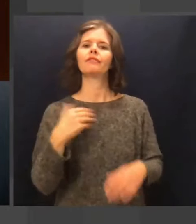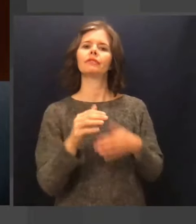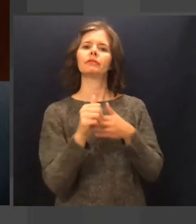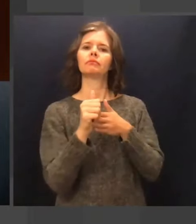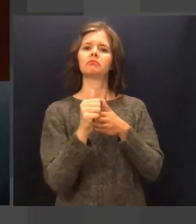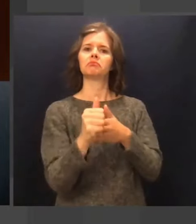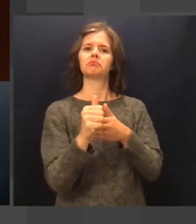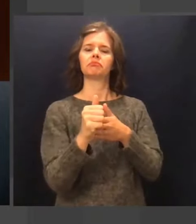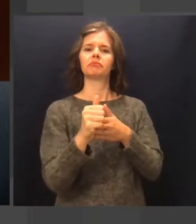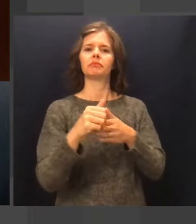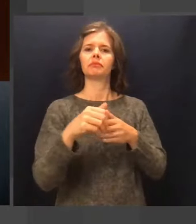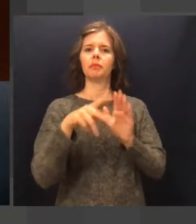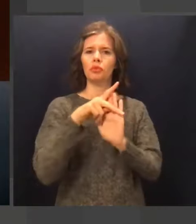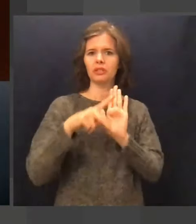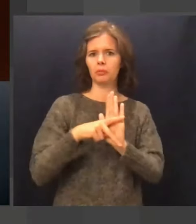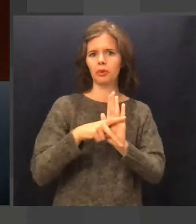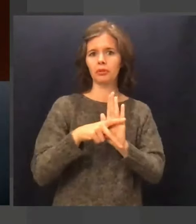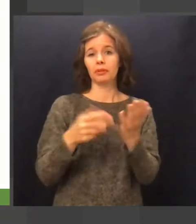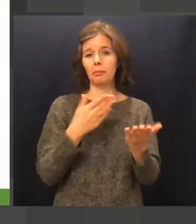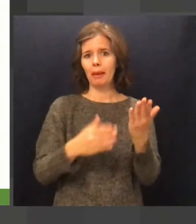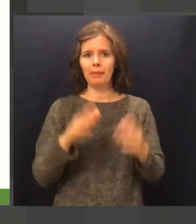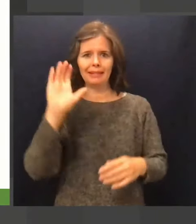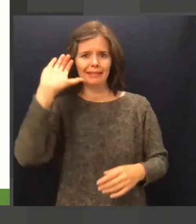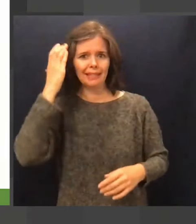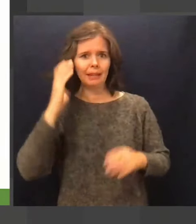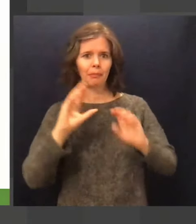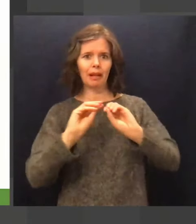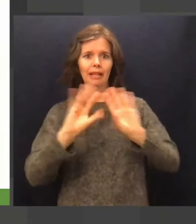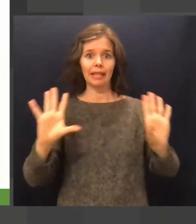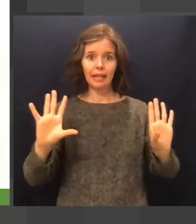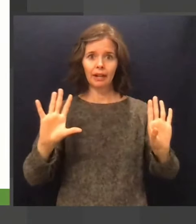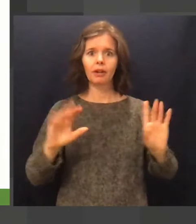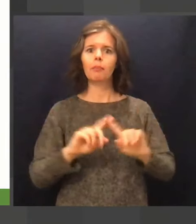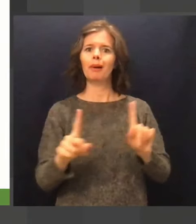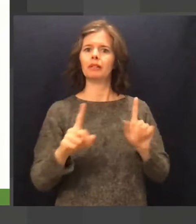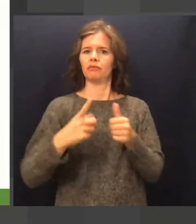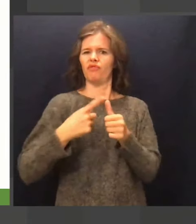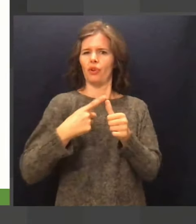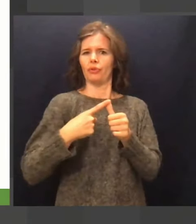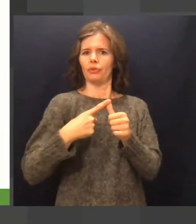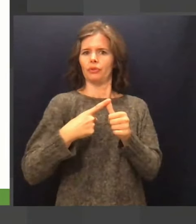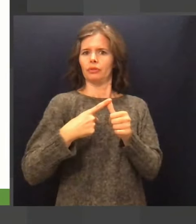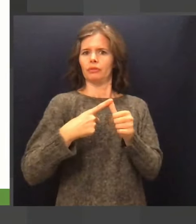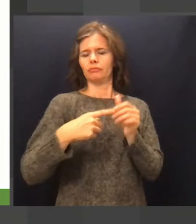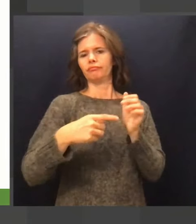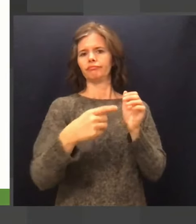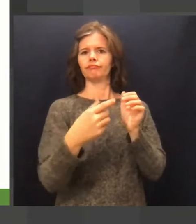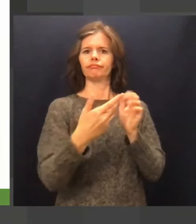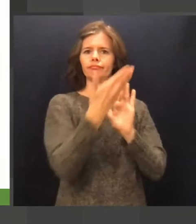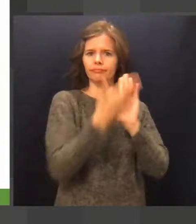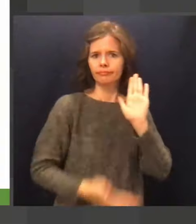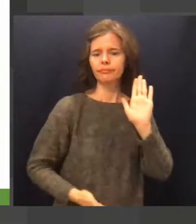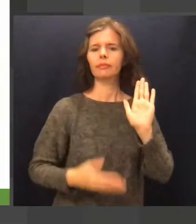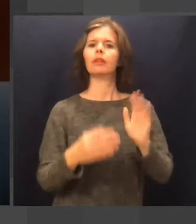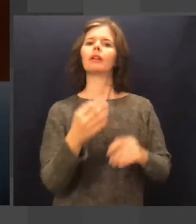IS MAYBE SOUNDS OBVIOUS BUT THAT